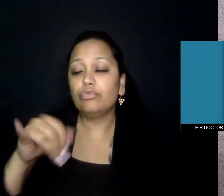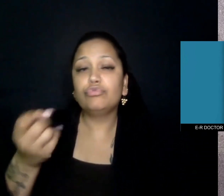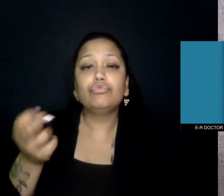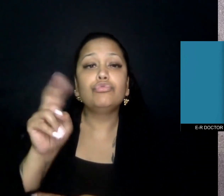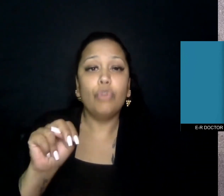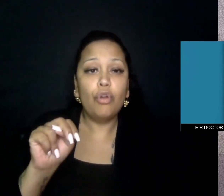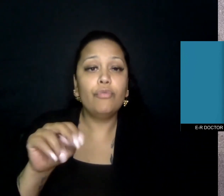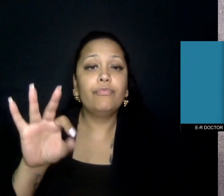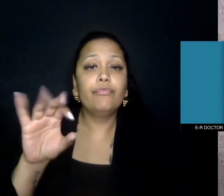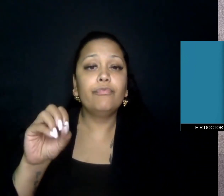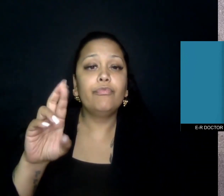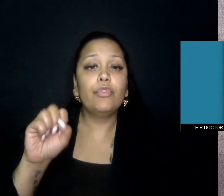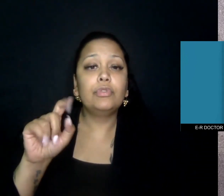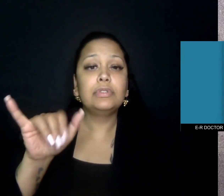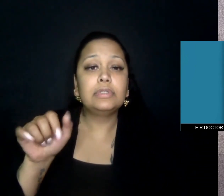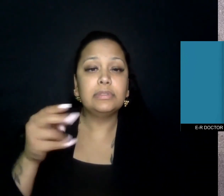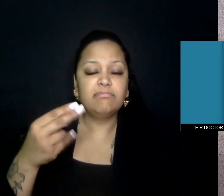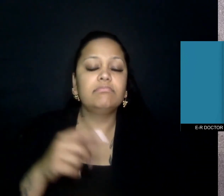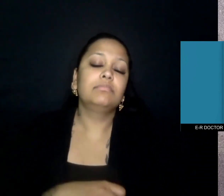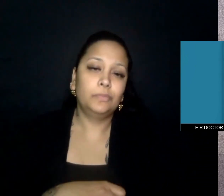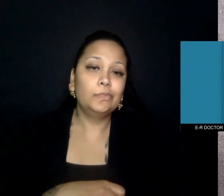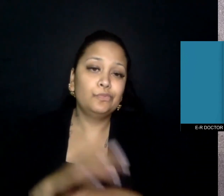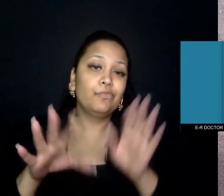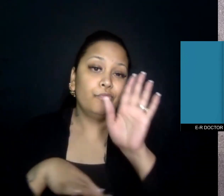The body of 49 year old John Forsyth has been found.